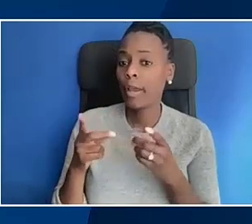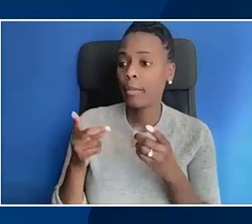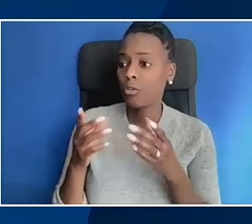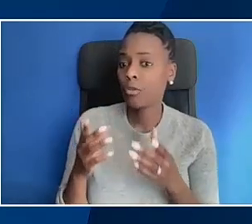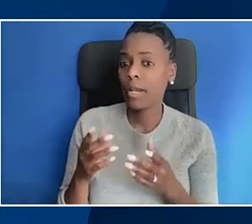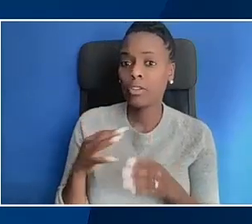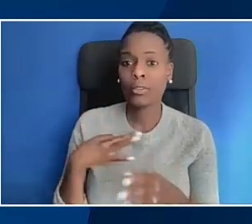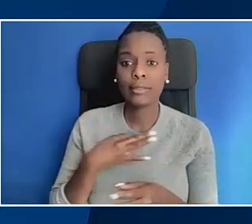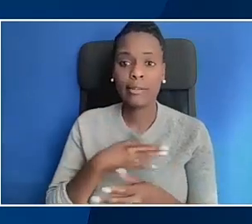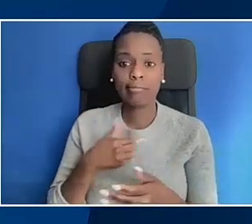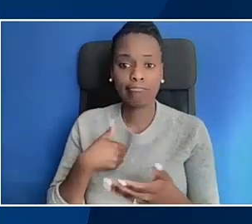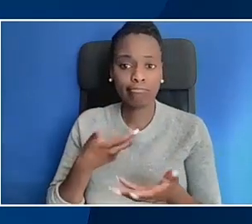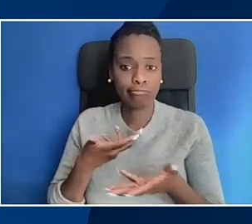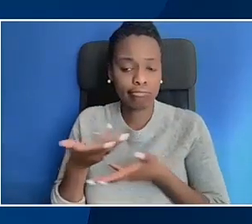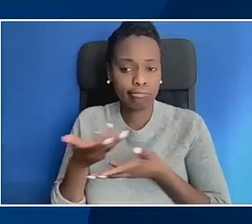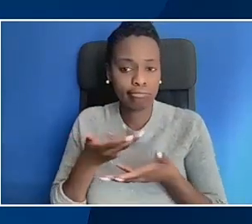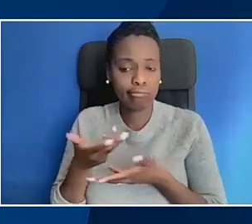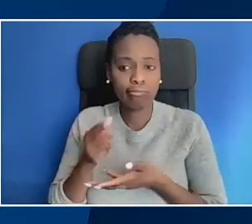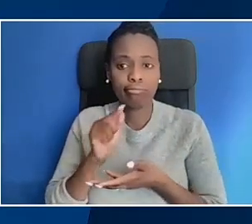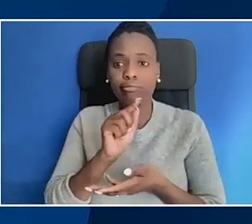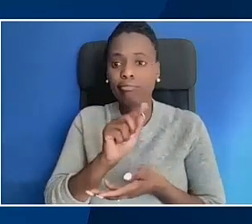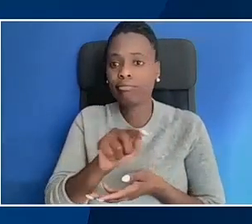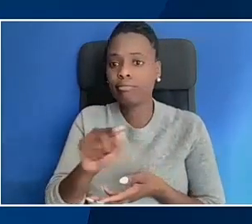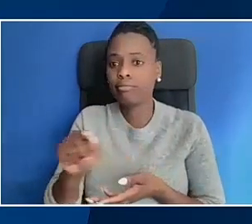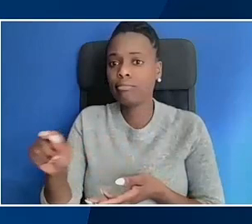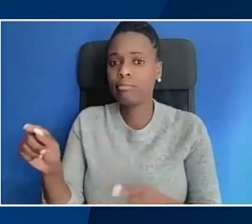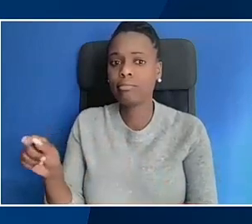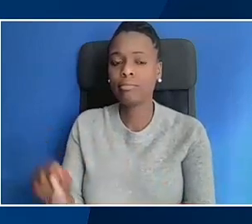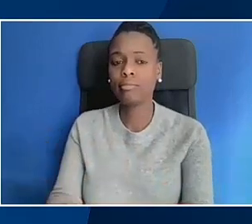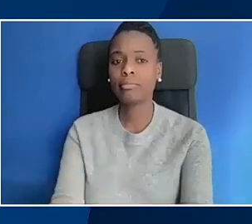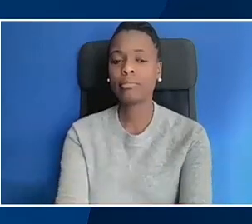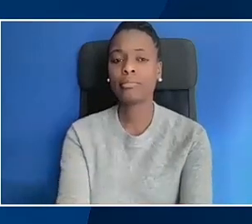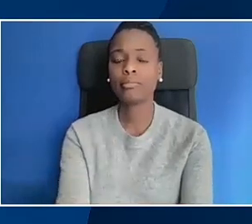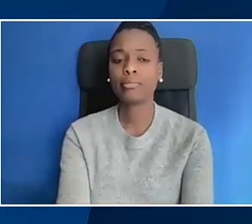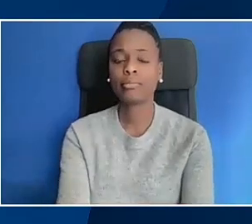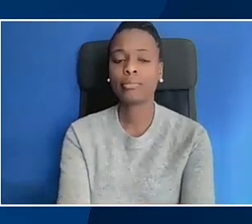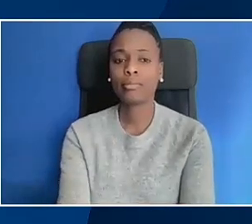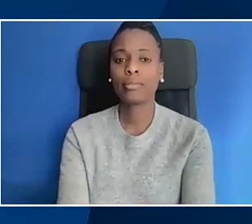I mean, I think they kind of have felt the same way that that we did.